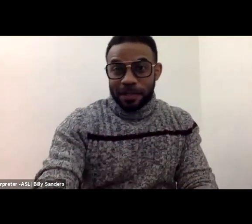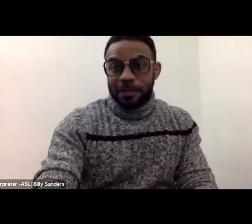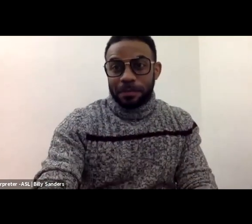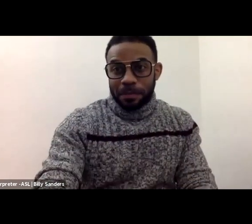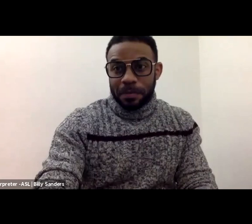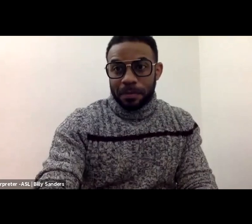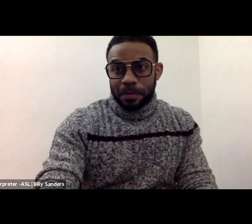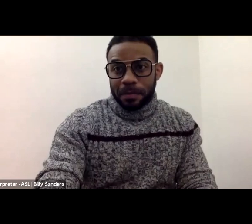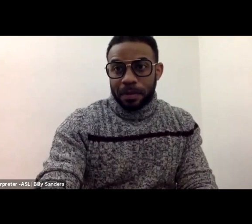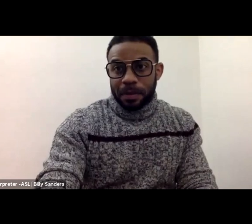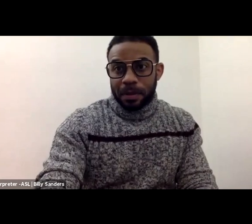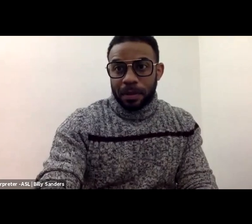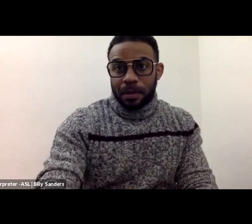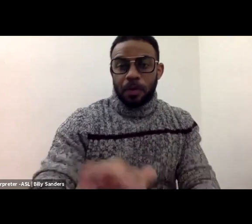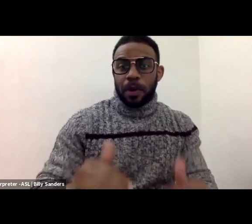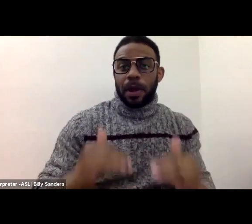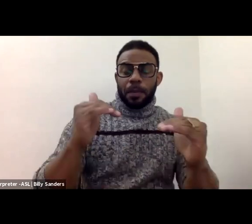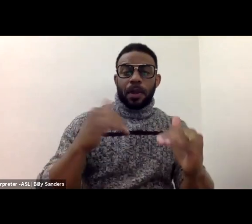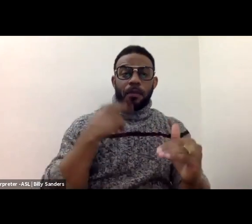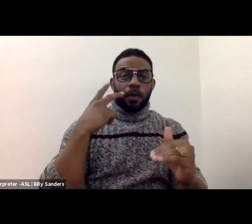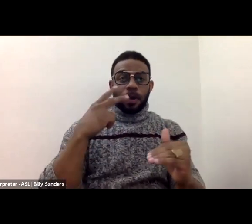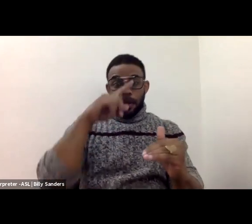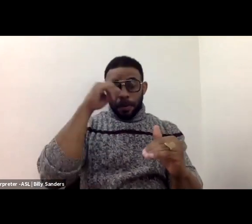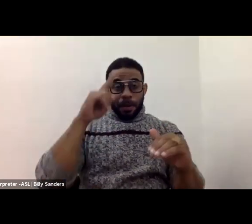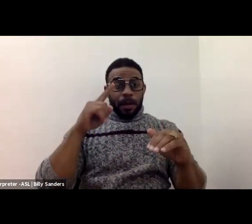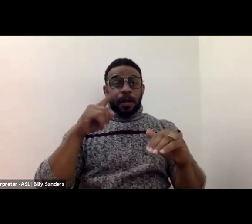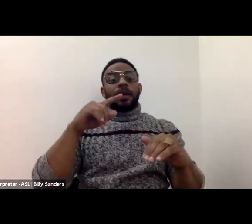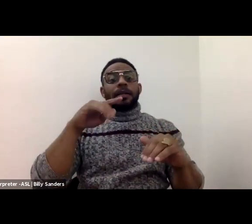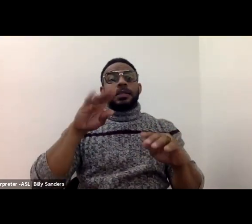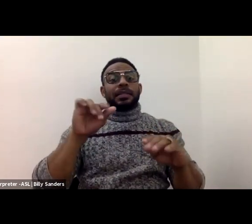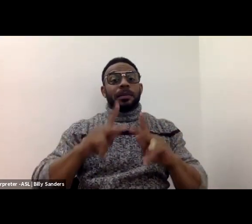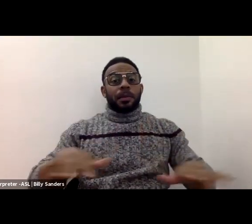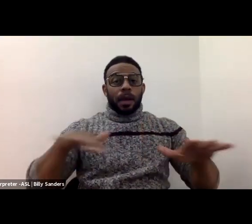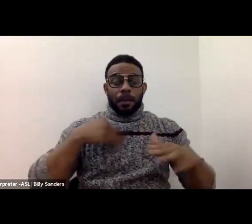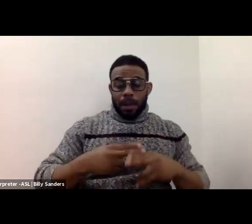of Black Disabled People Abroad. My name is Monica Malhotra and I am the Program Manager